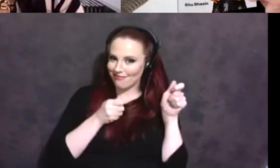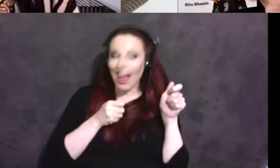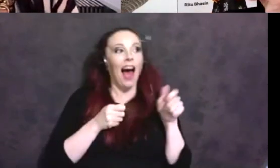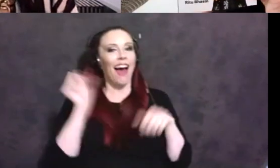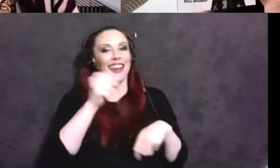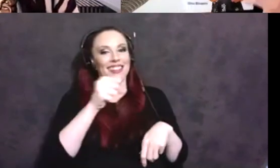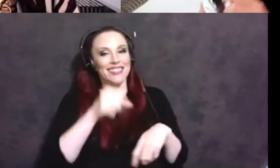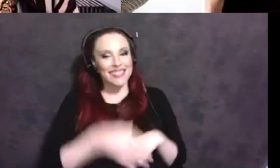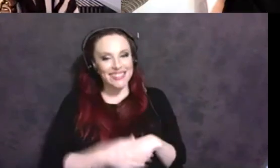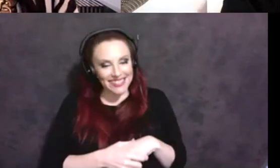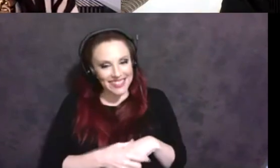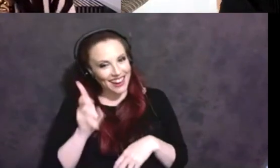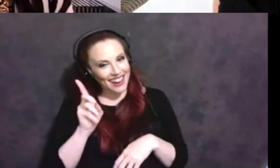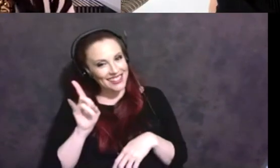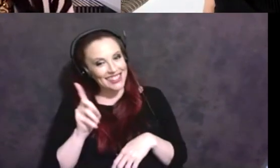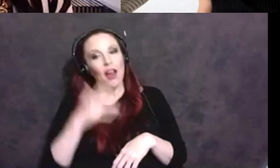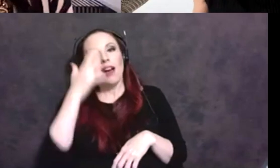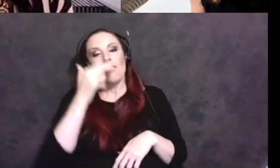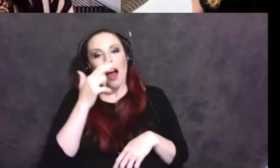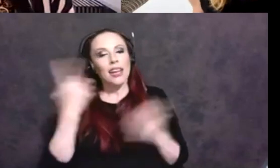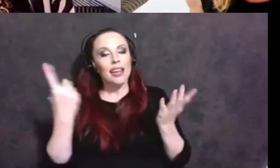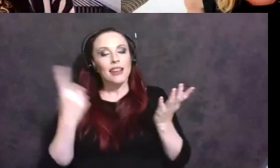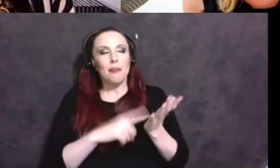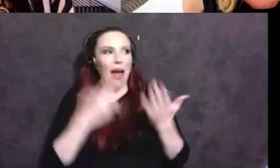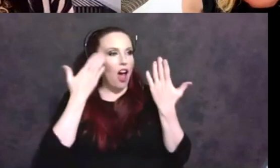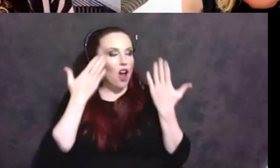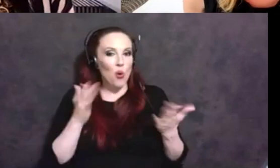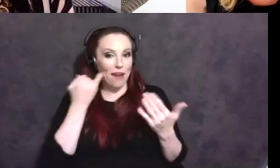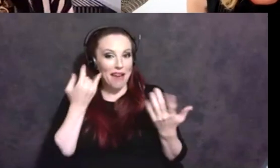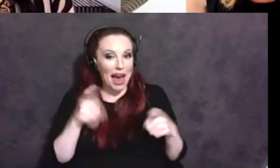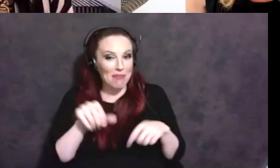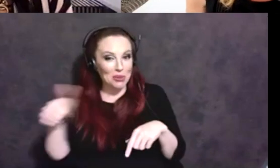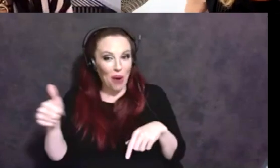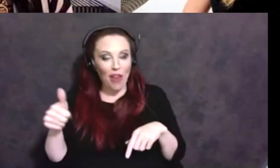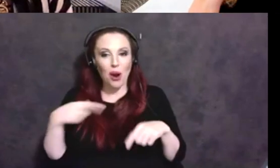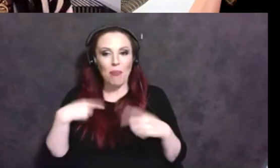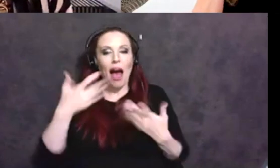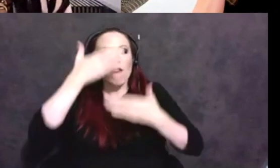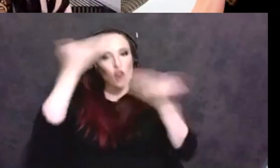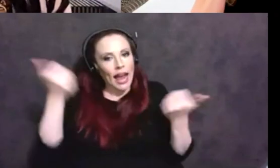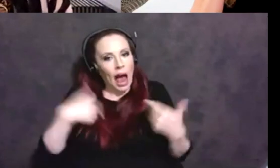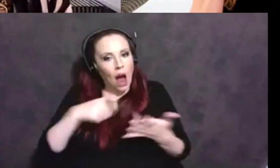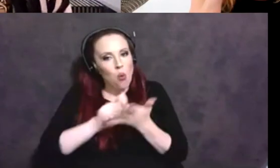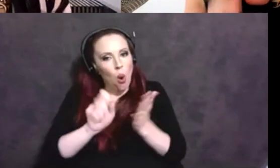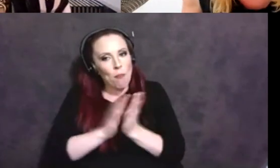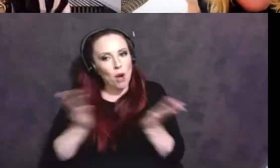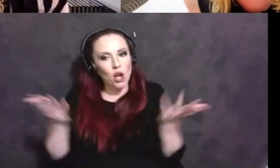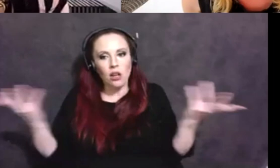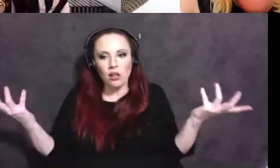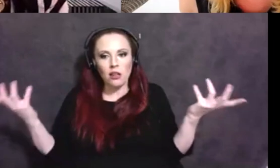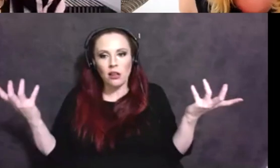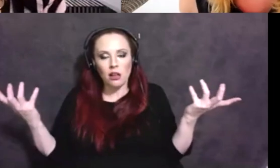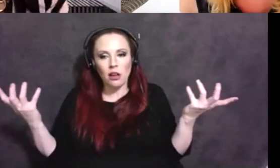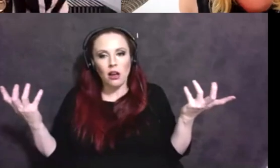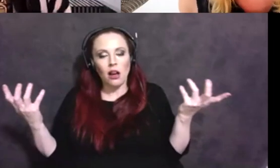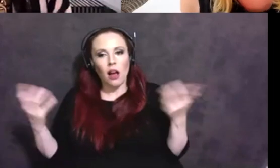Thank you for sharing your story. Appreciate that. You also wrote a book.